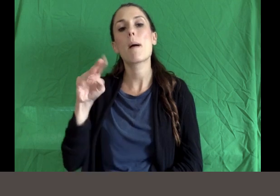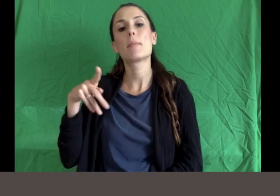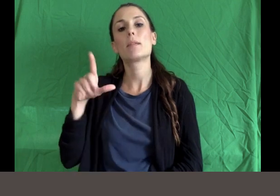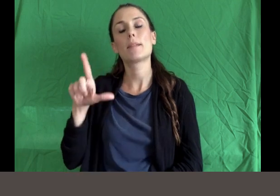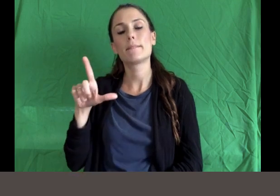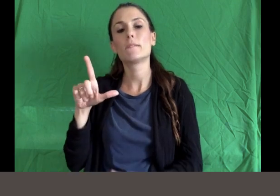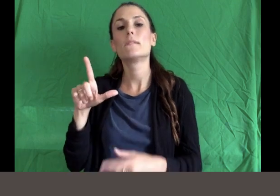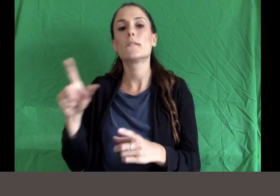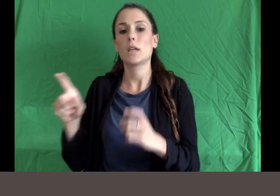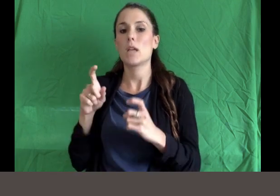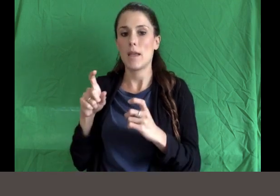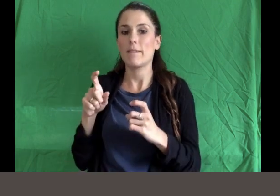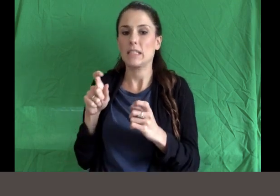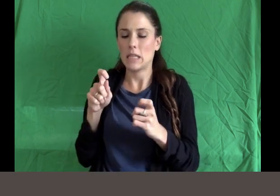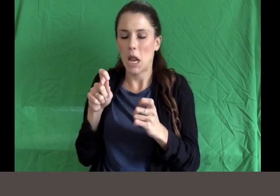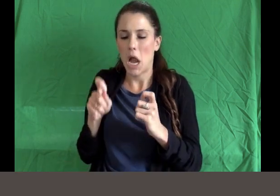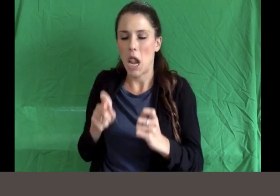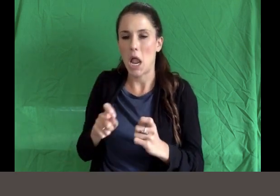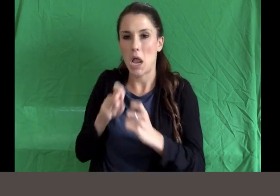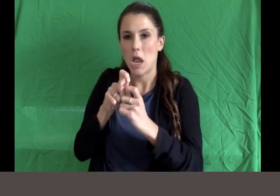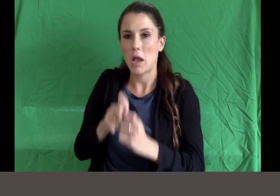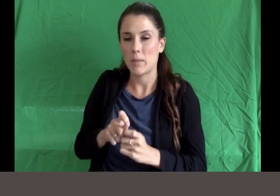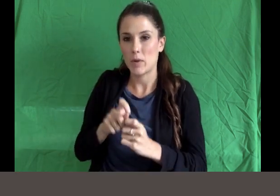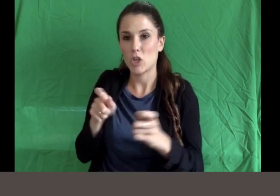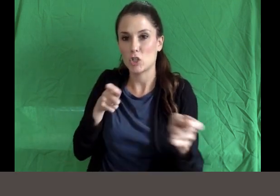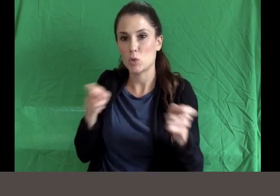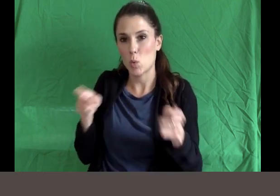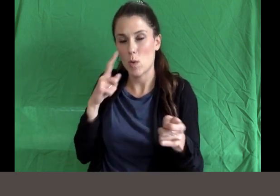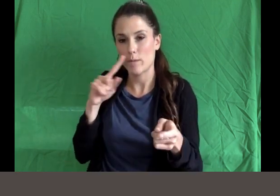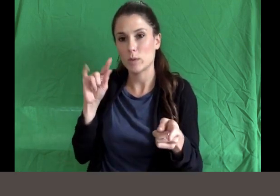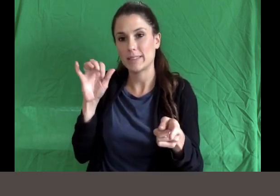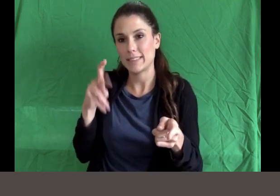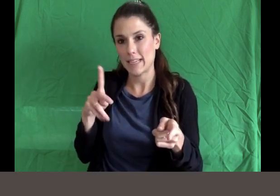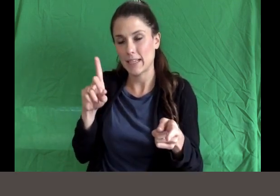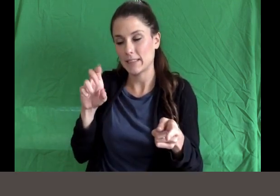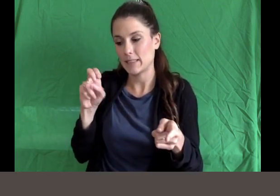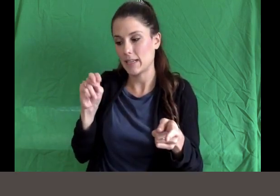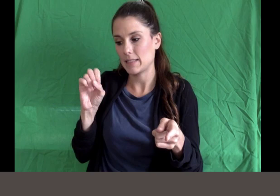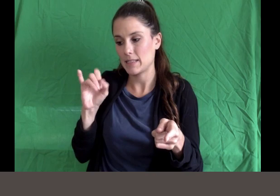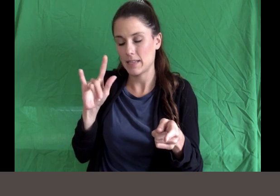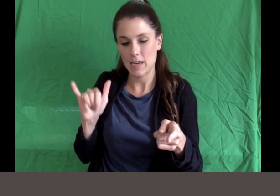has to look at whenever they're looking at our charts this allows us to focus more so on the data